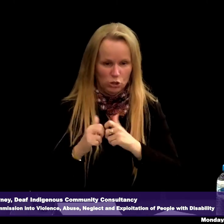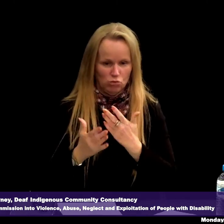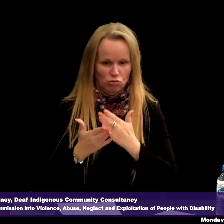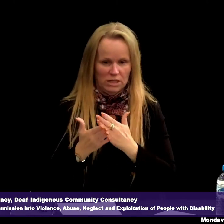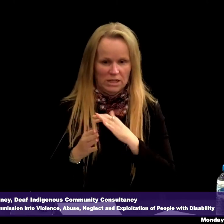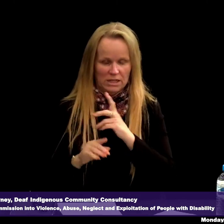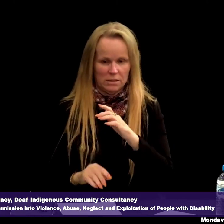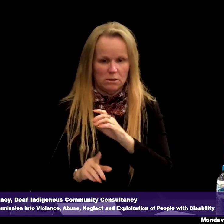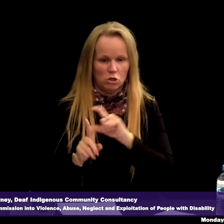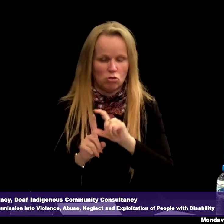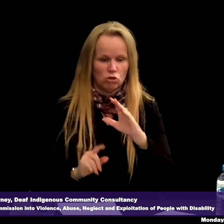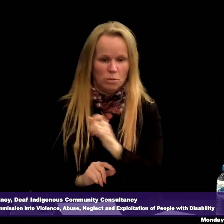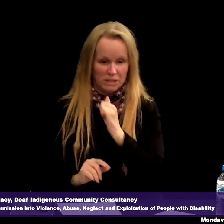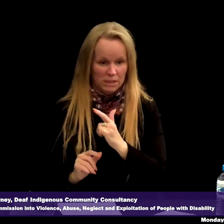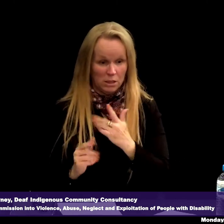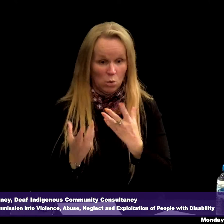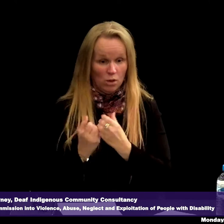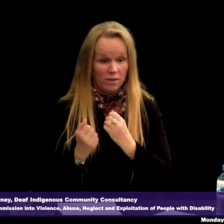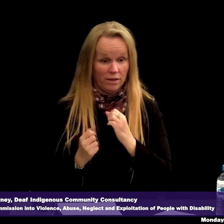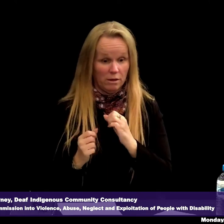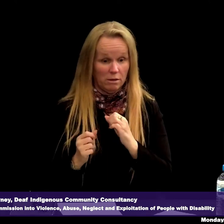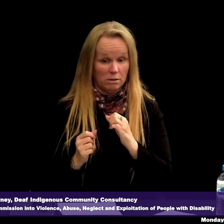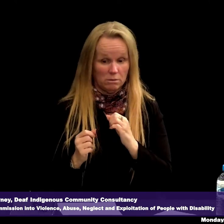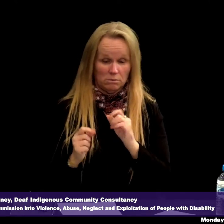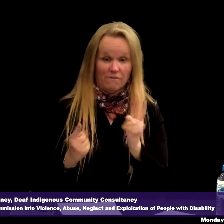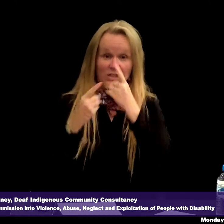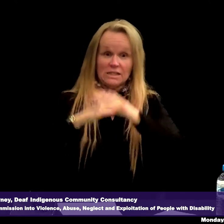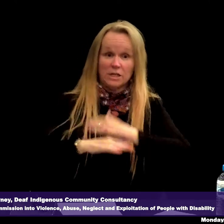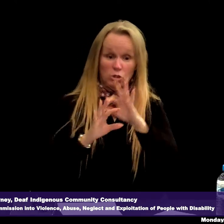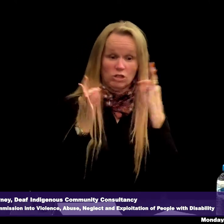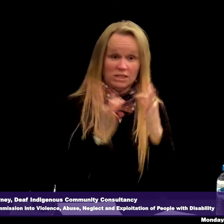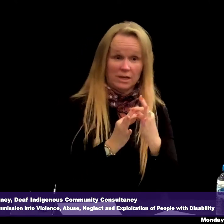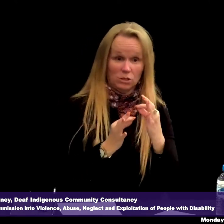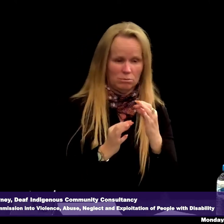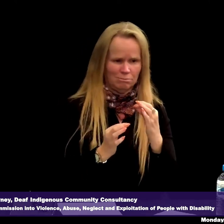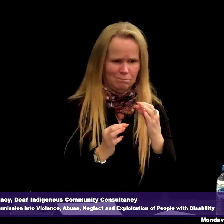So part of the issue, I find, is when it comes to cultural competence, for First